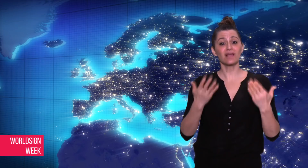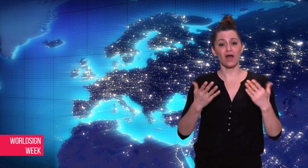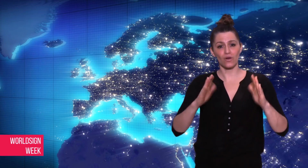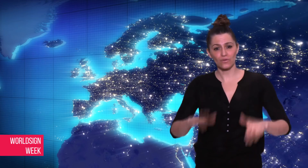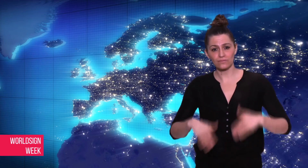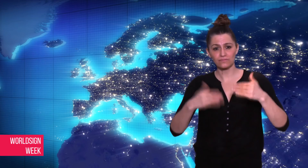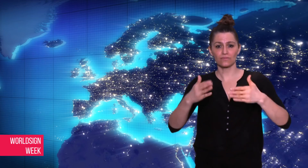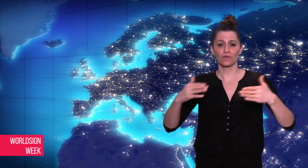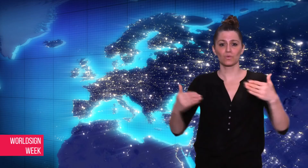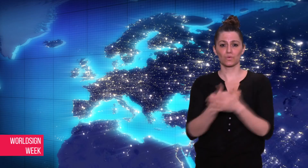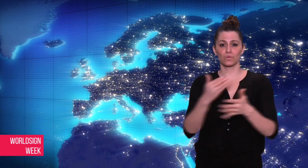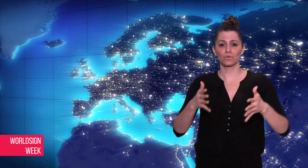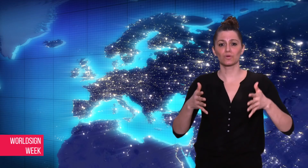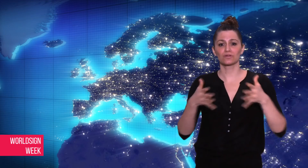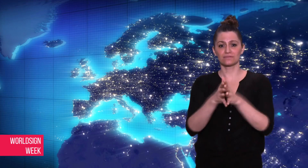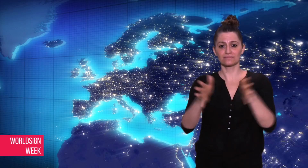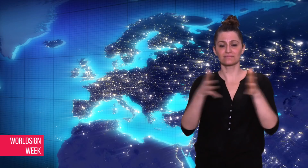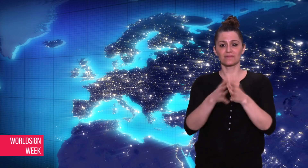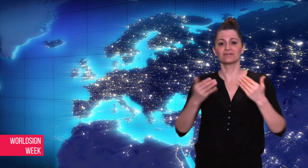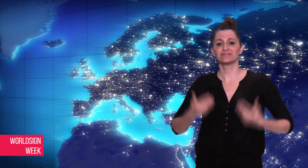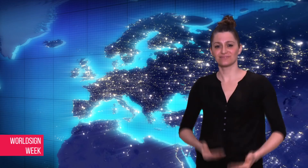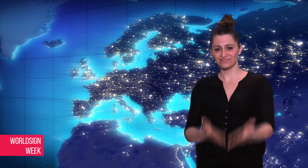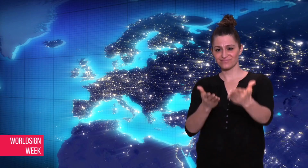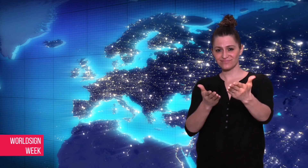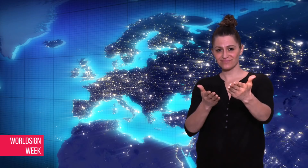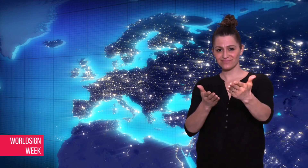Now, let’s go to next story.